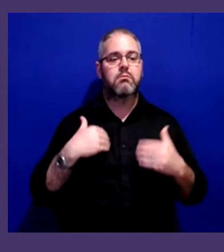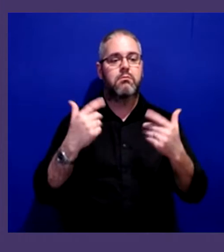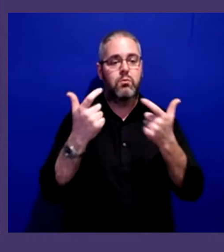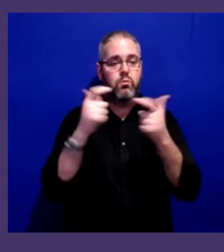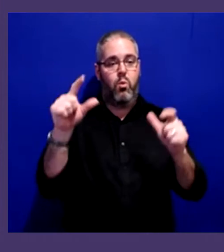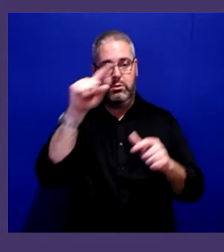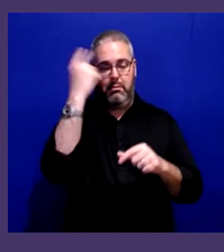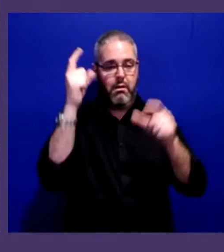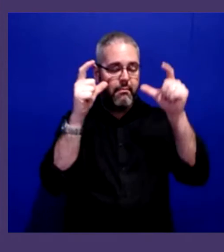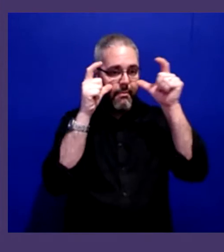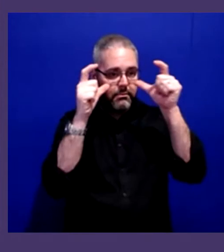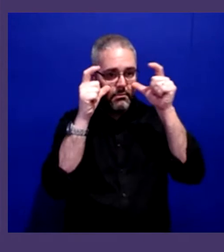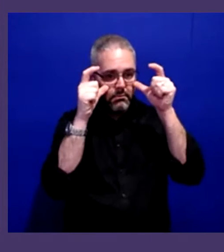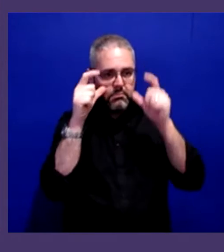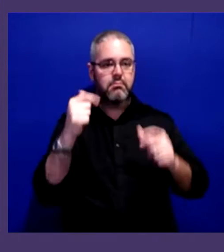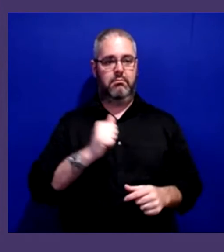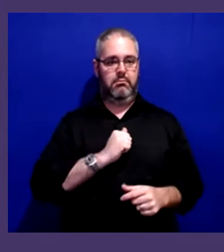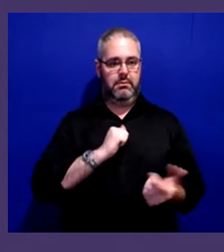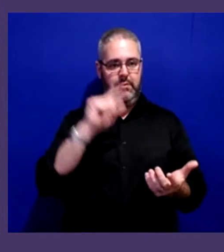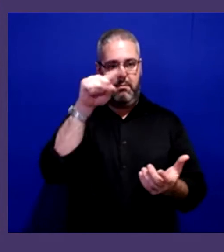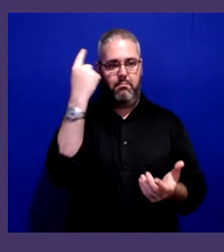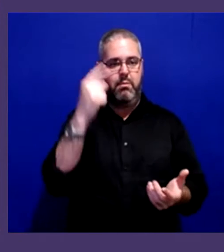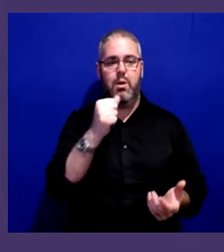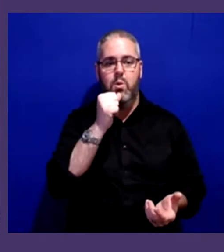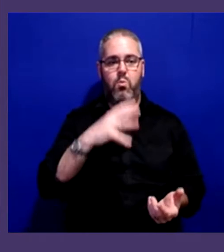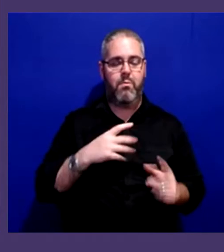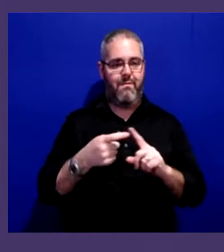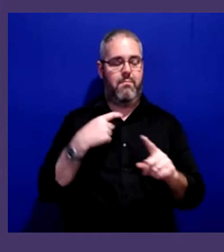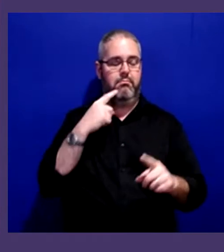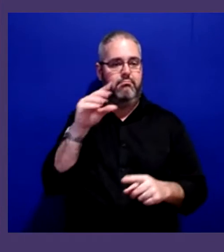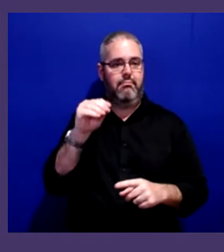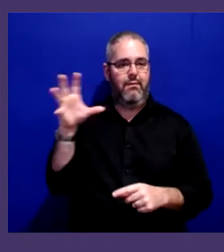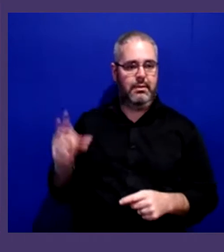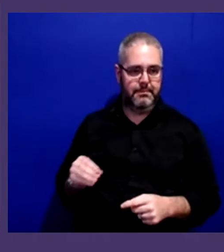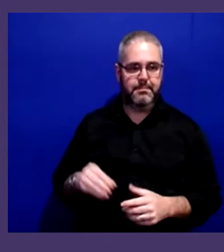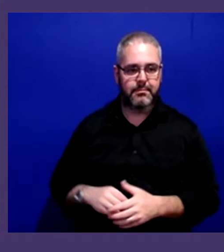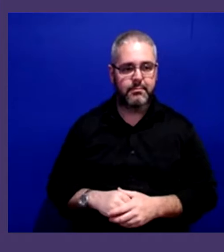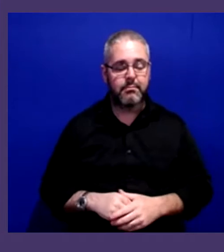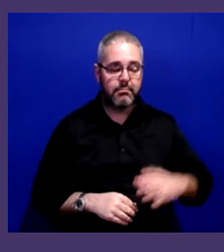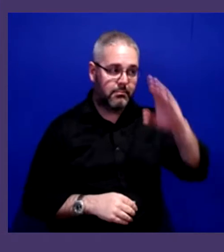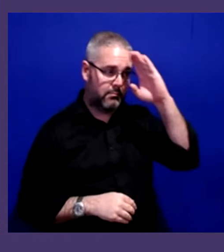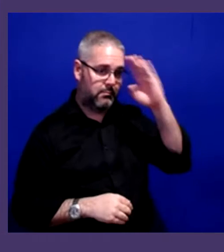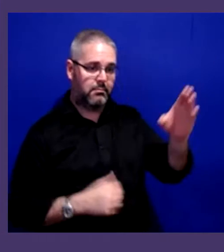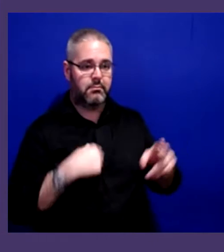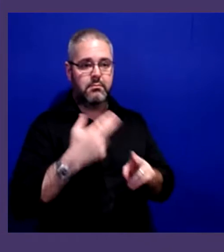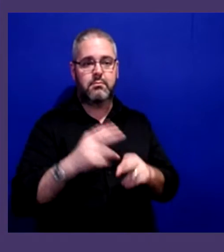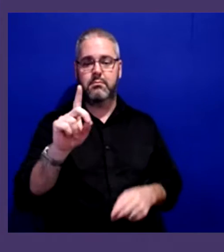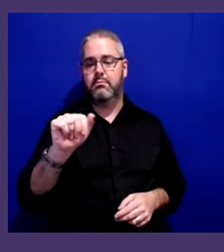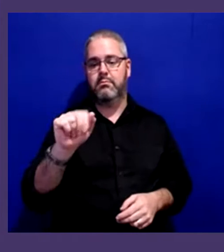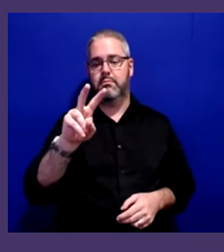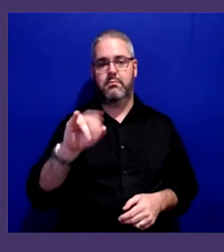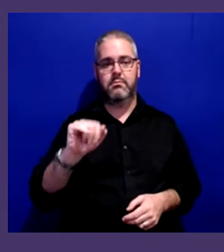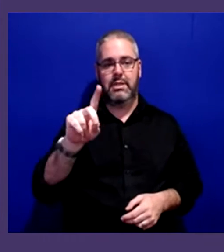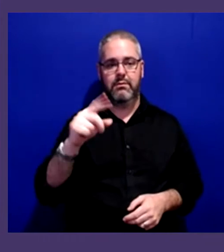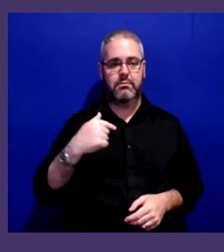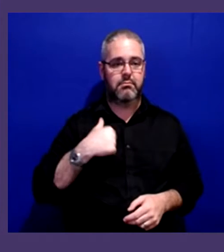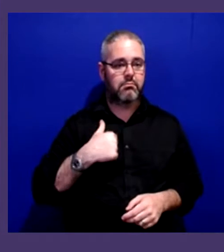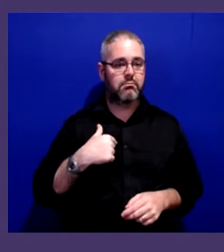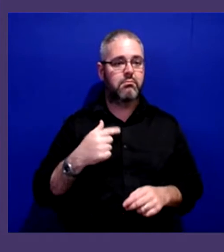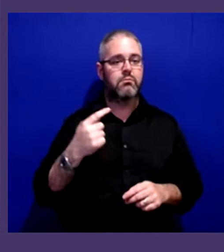and I am a black woman of African descent. David Mondello: Hello everyone. My name is David Mondello and I'm a user researcher at Microsoft,